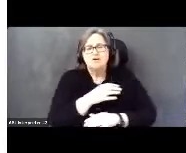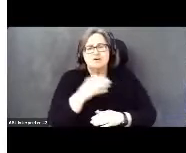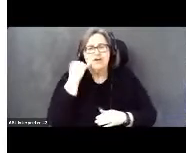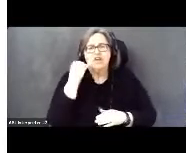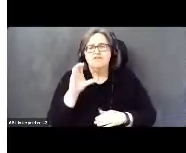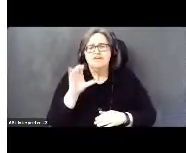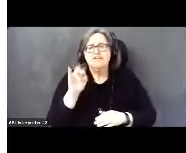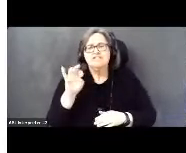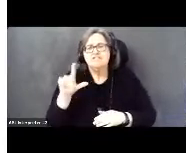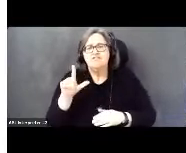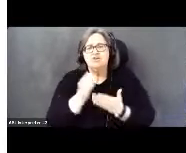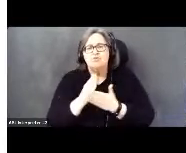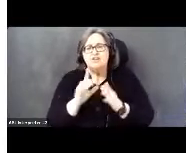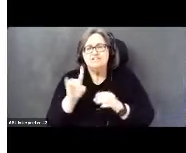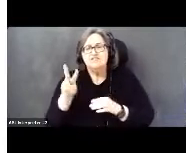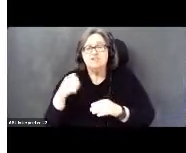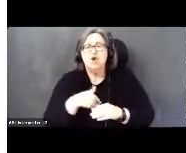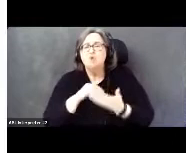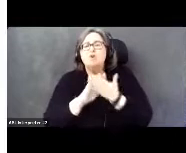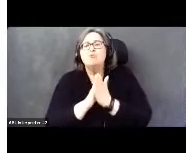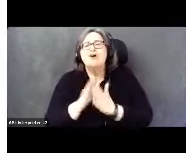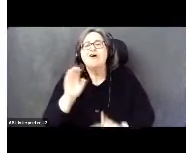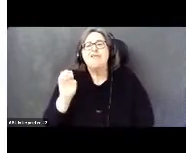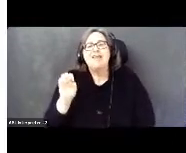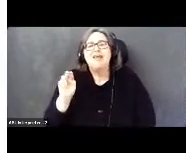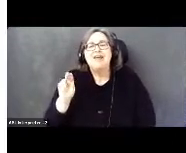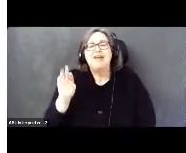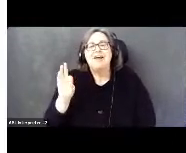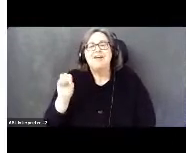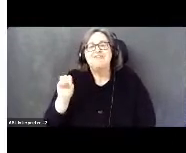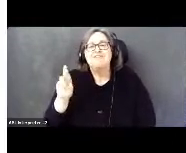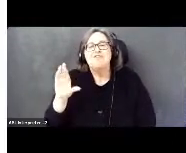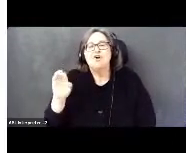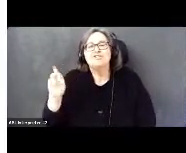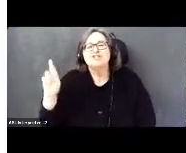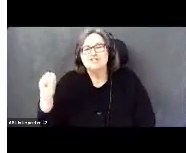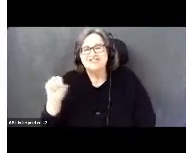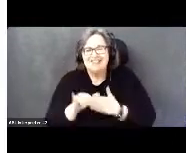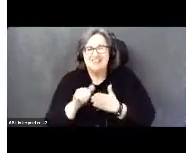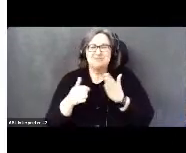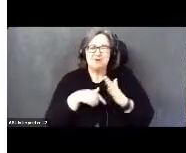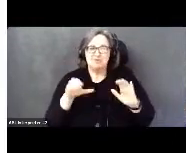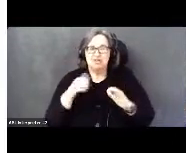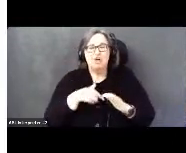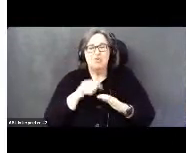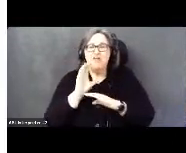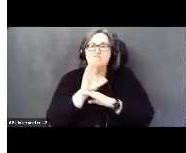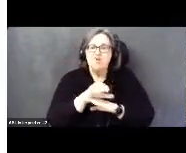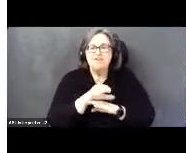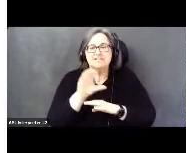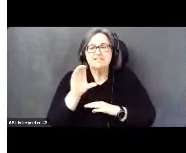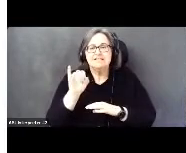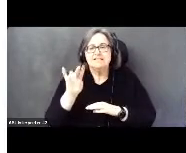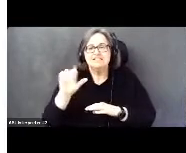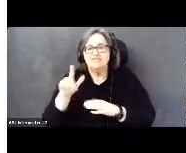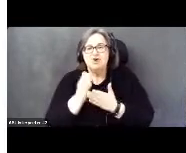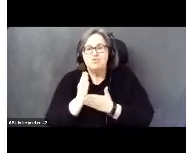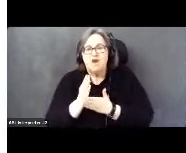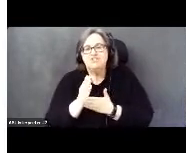power, we would be the enforcers. We